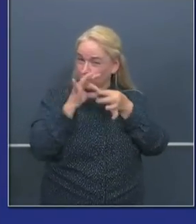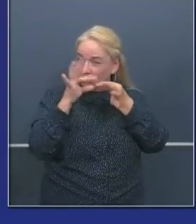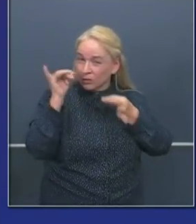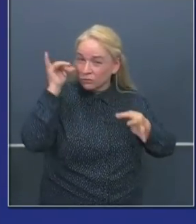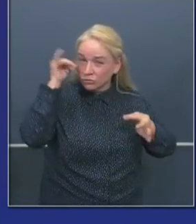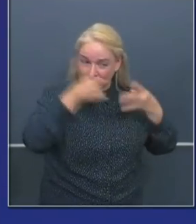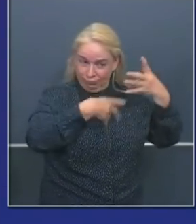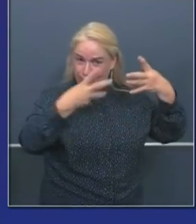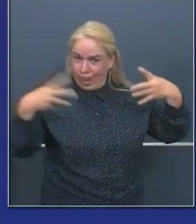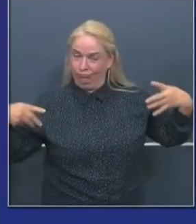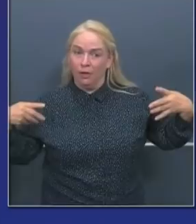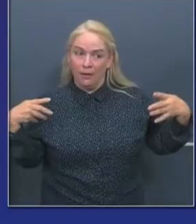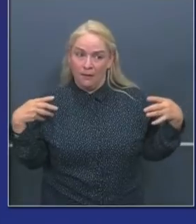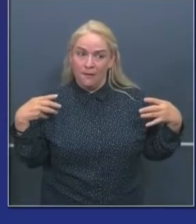ADOPTED THEIR OWN LOCAL